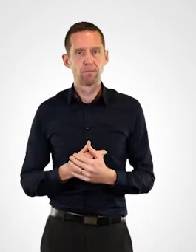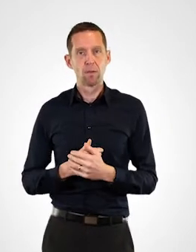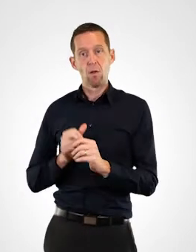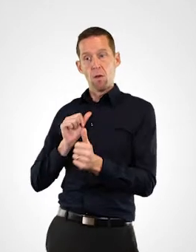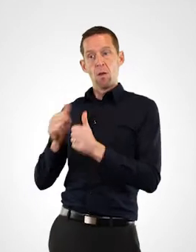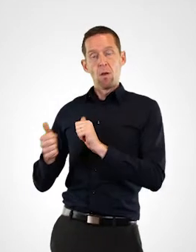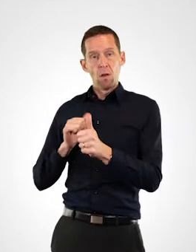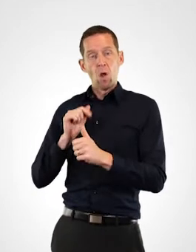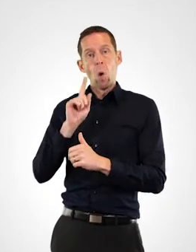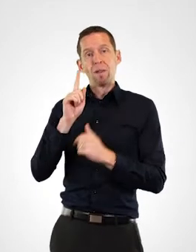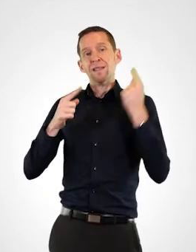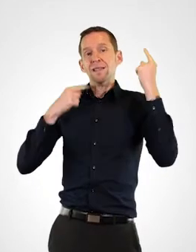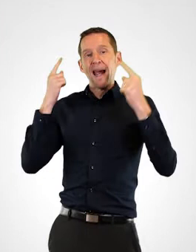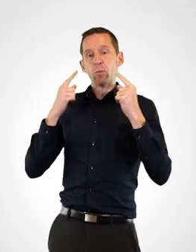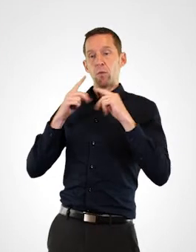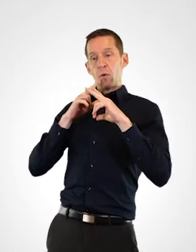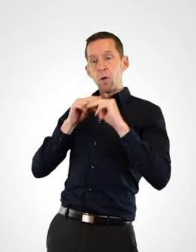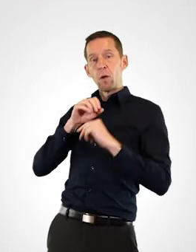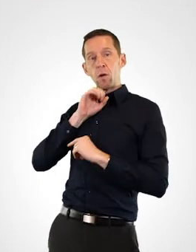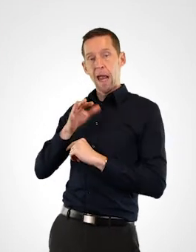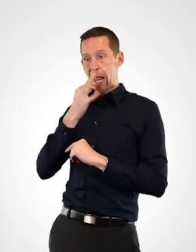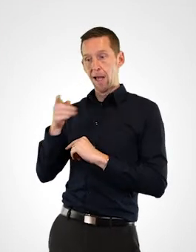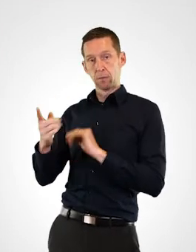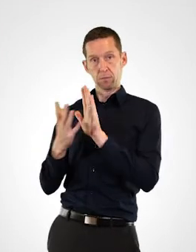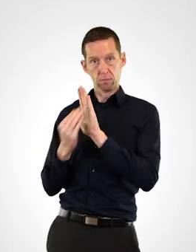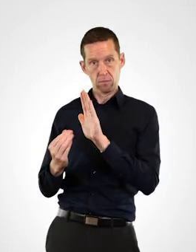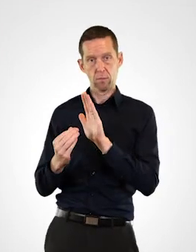The stimuli that we asked the children to imitate are from